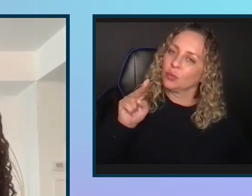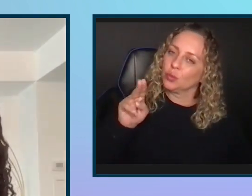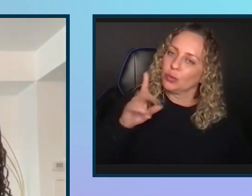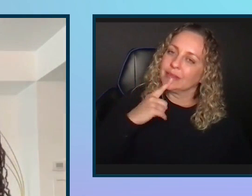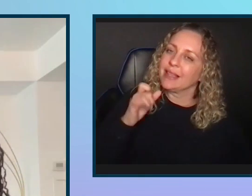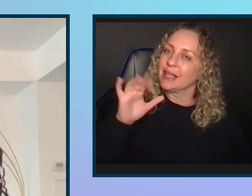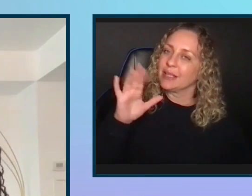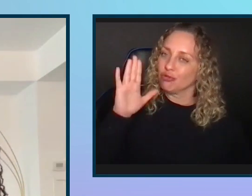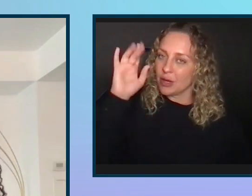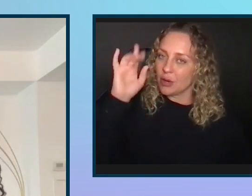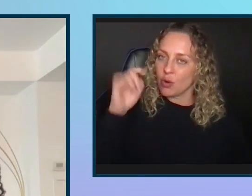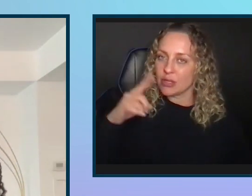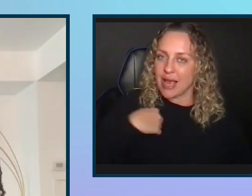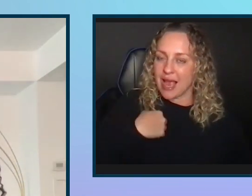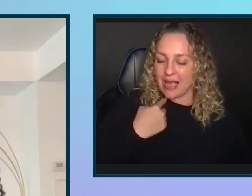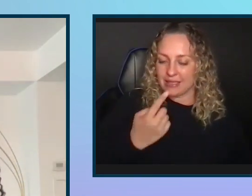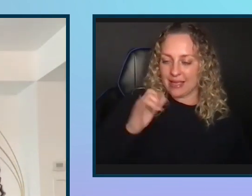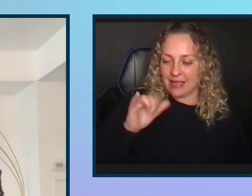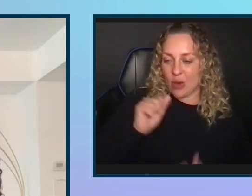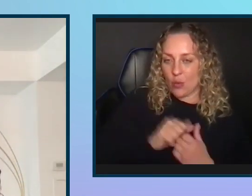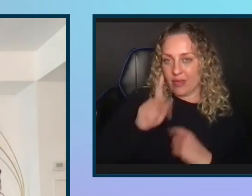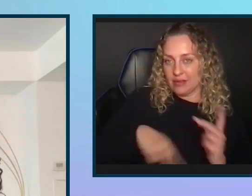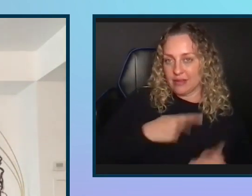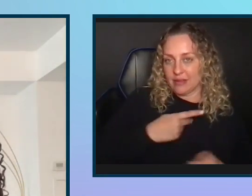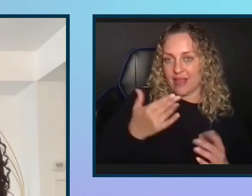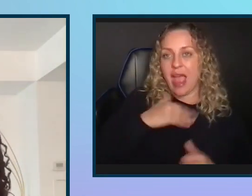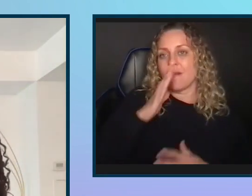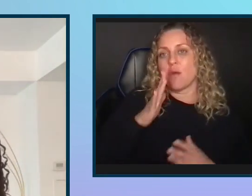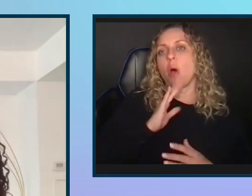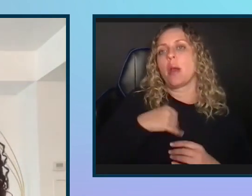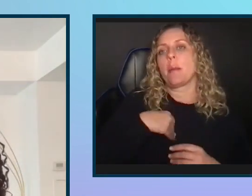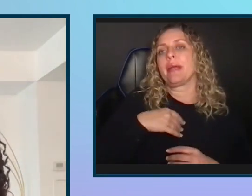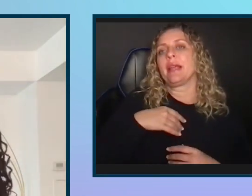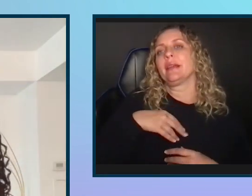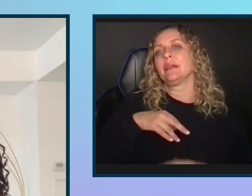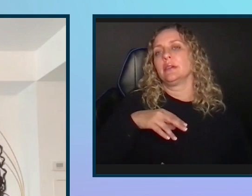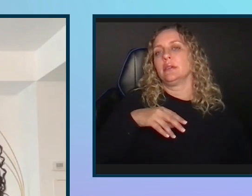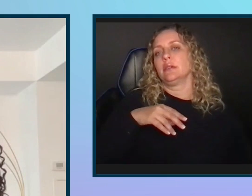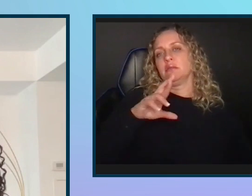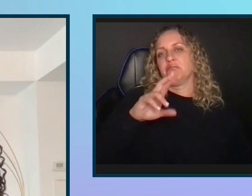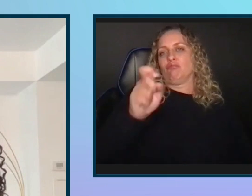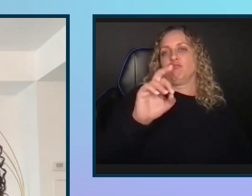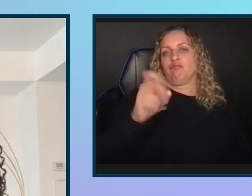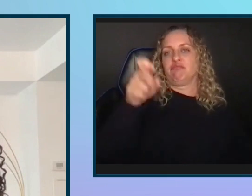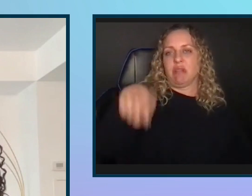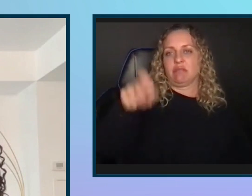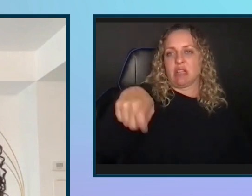I would say that with this kind of thing, like I never wanna be prescriptive to designers and developers, like I recognize that we're all professionals